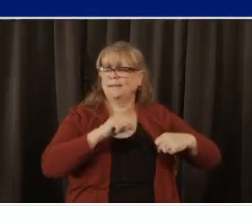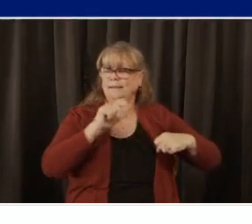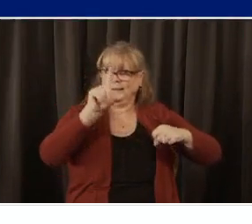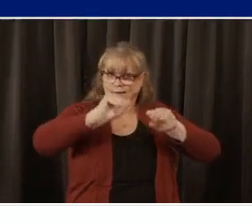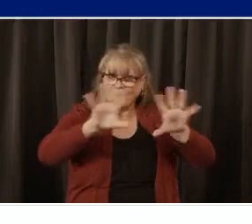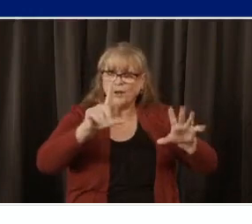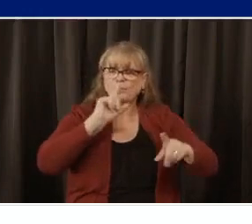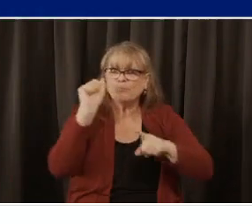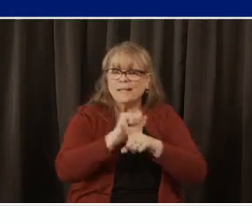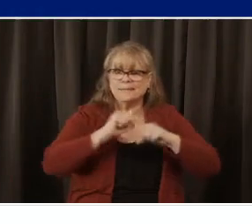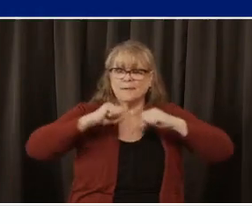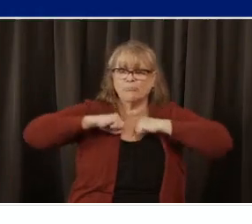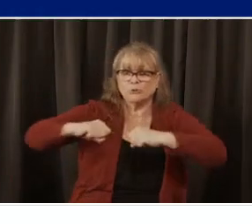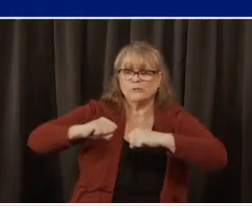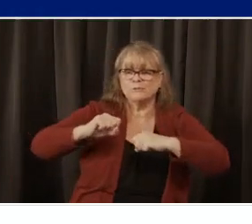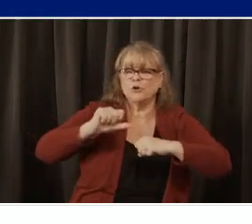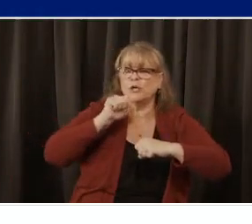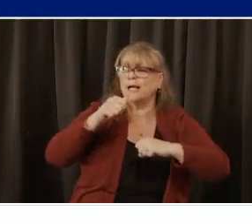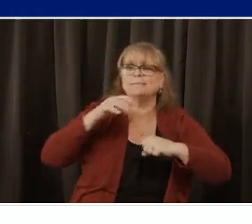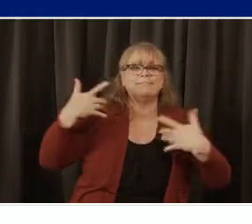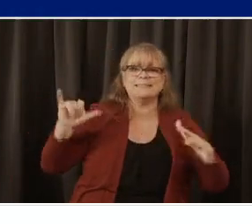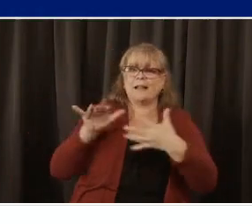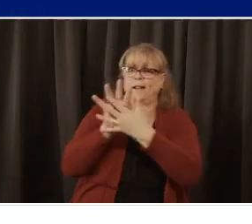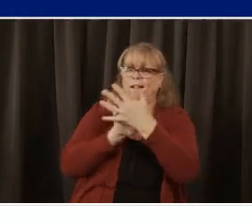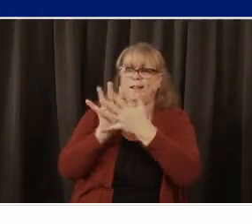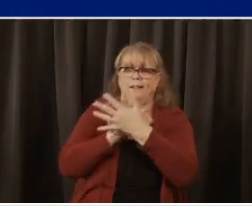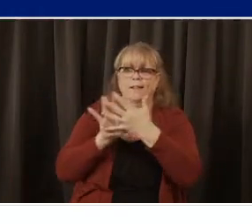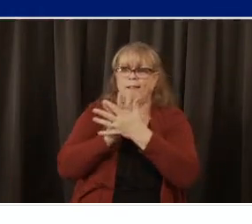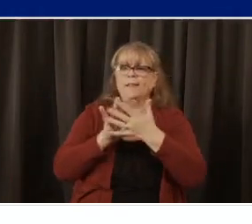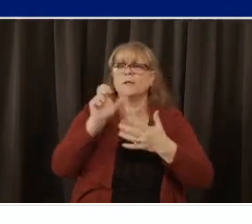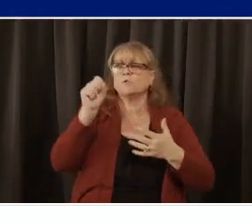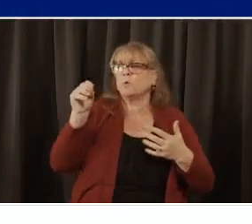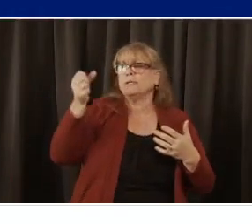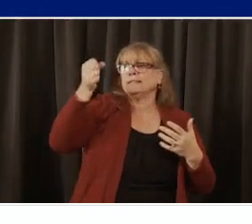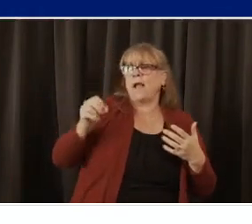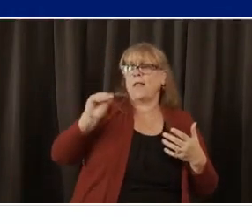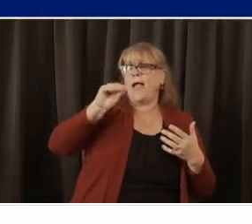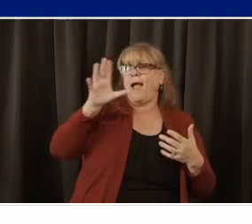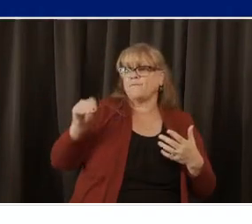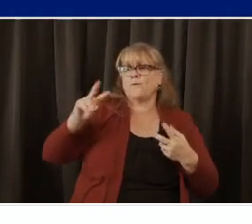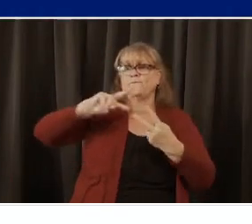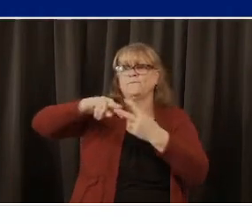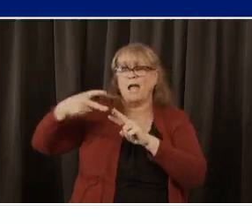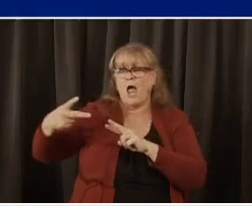definitive information about the P one variant of vaccine effectiveness, but as a reminder,